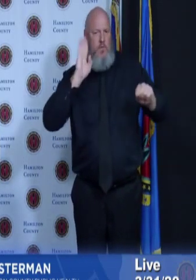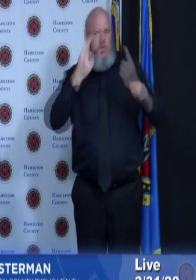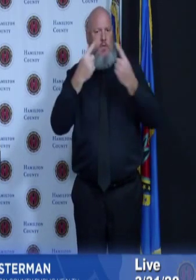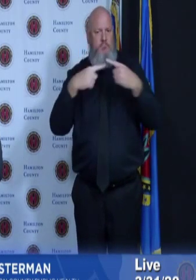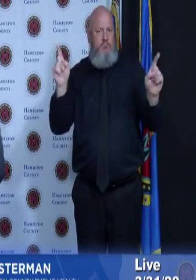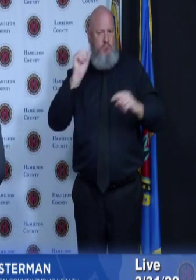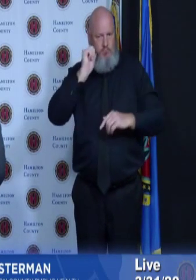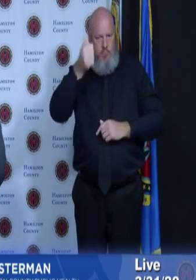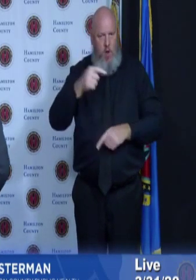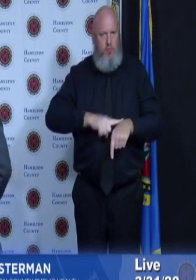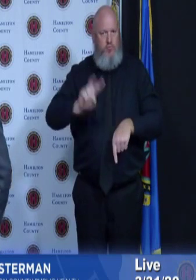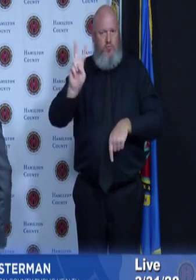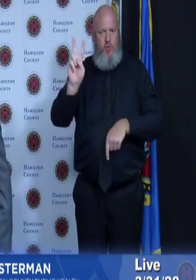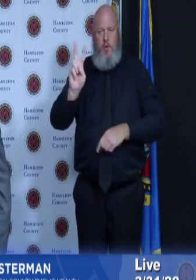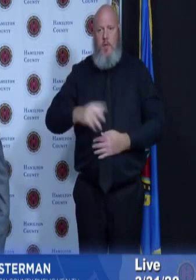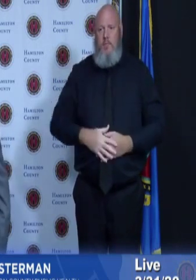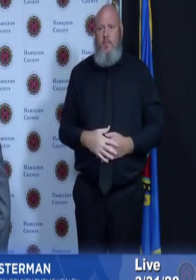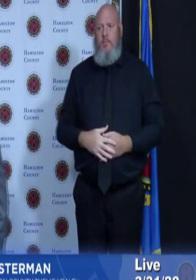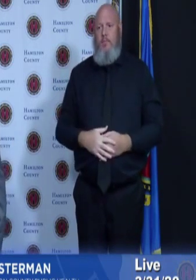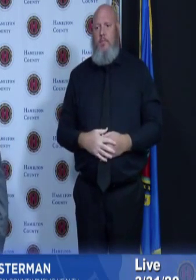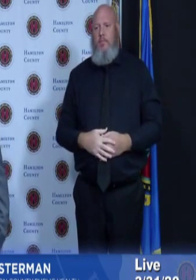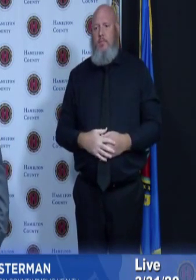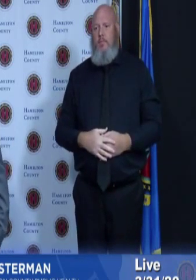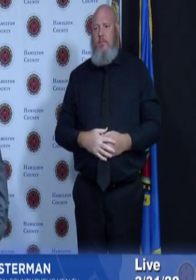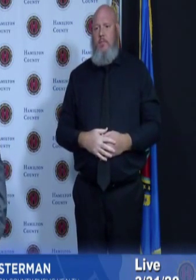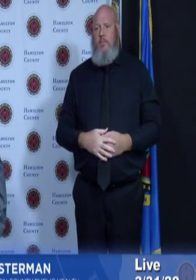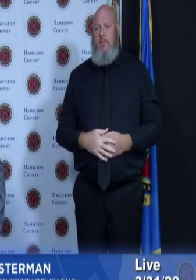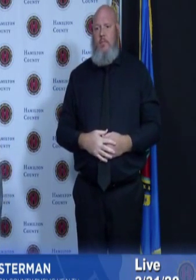so yesterday we heard from Director Acton and heard a lot about the models